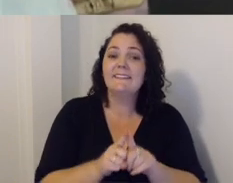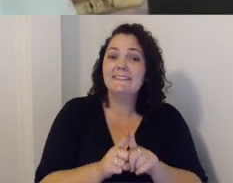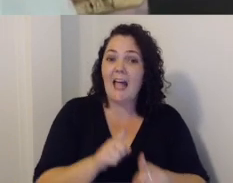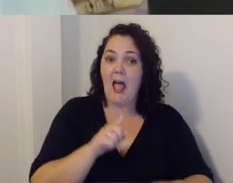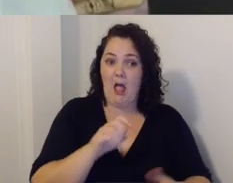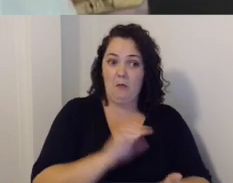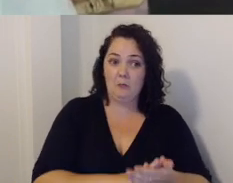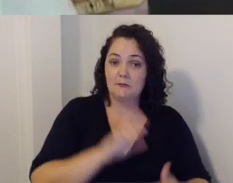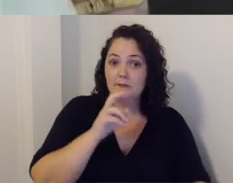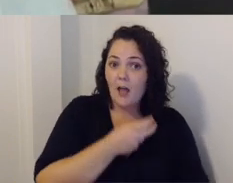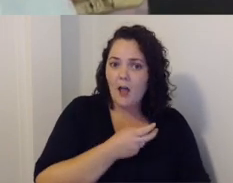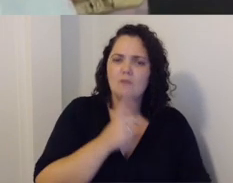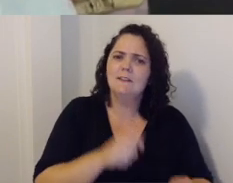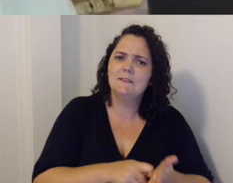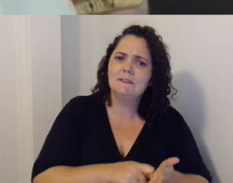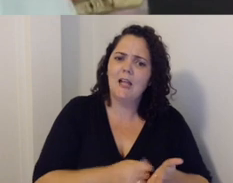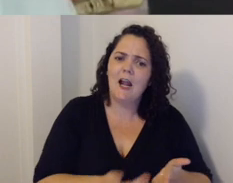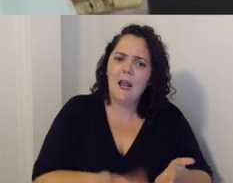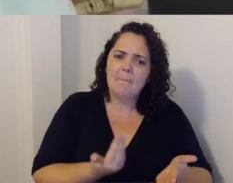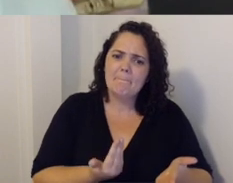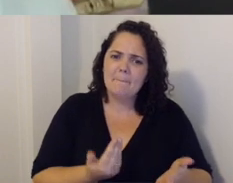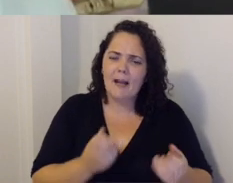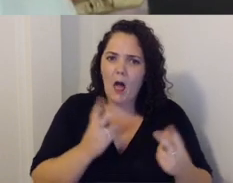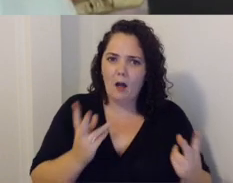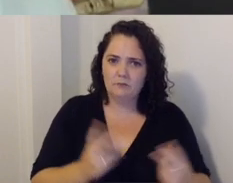and think about how you can use that eraser if it's getting really gray, if you're doing